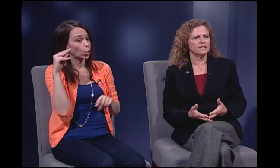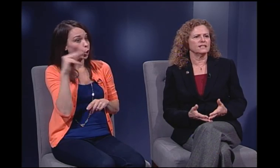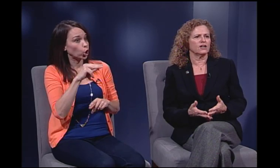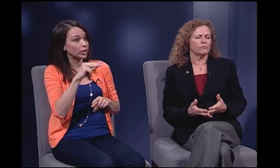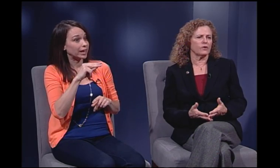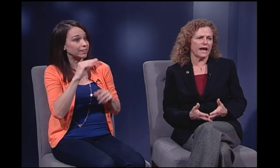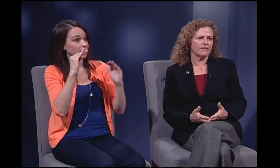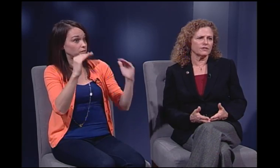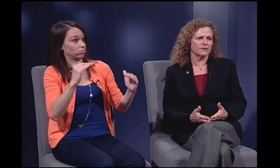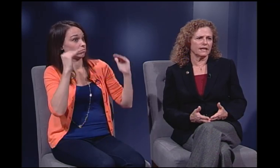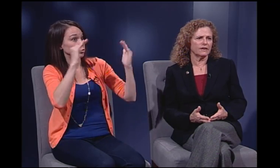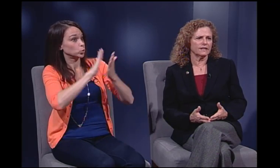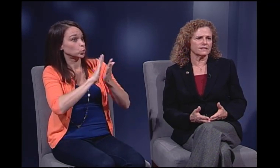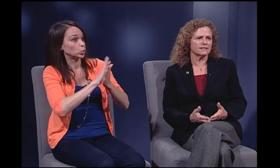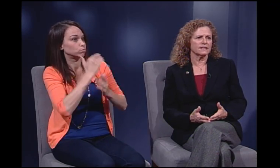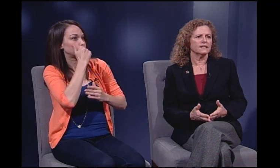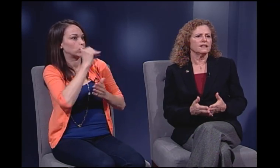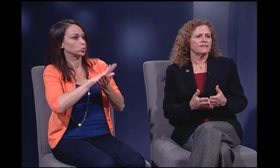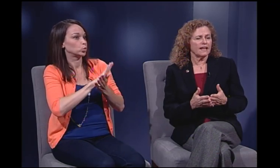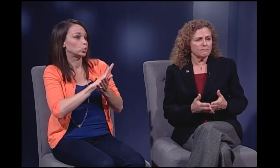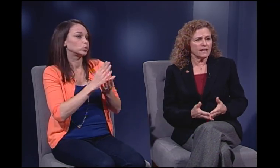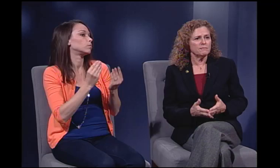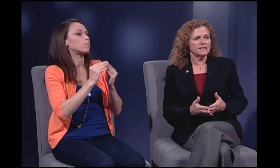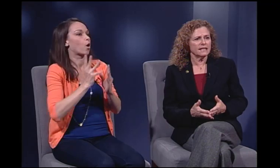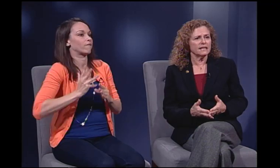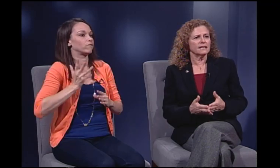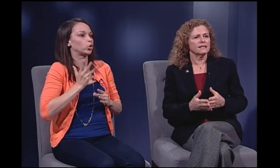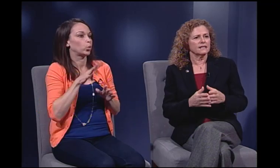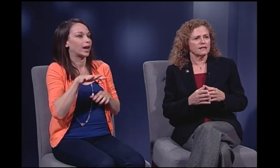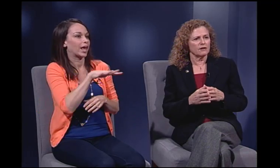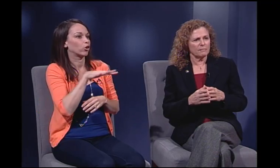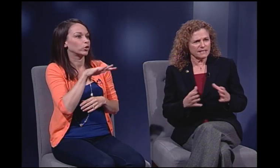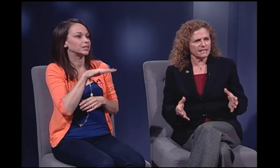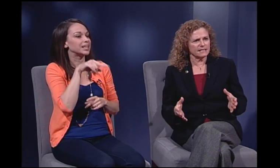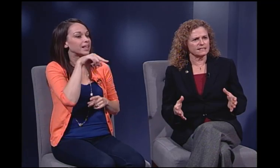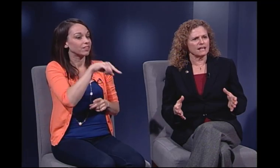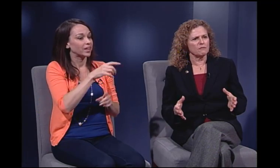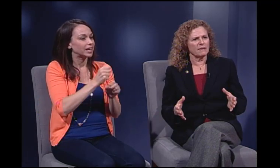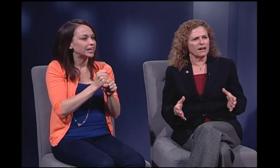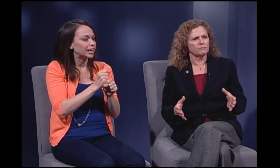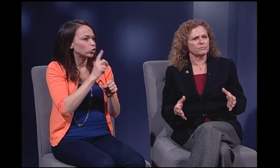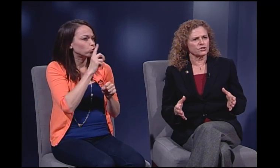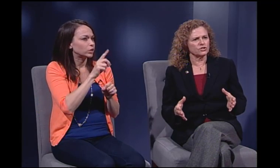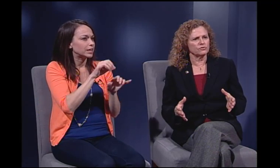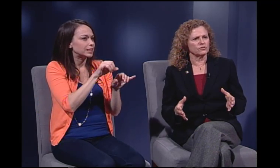in our more affluent areas, they may be getting basically the same amount per student